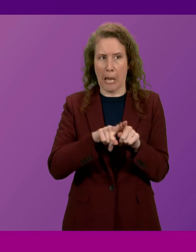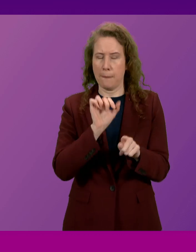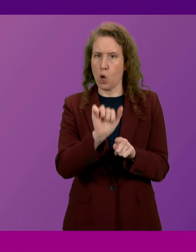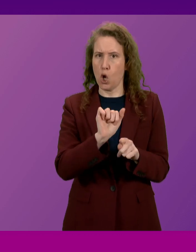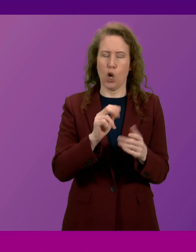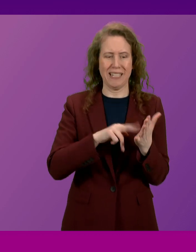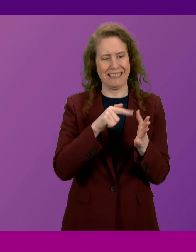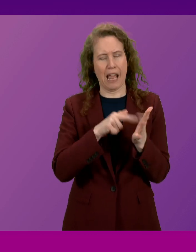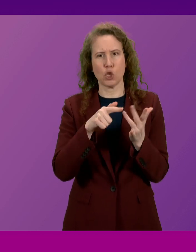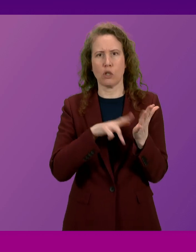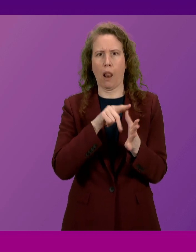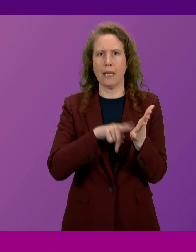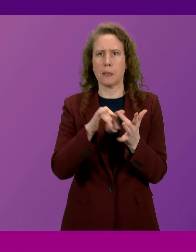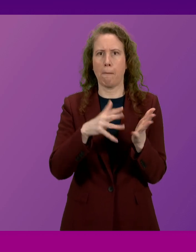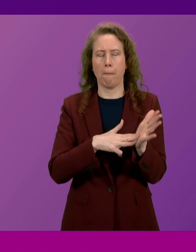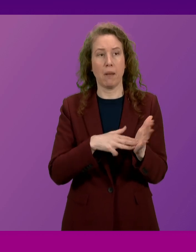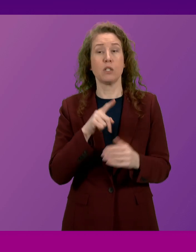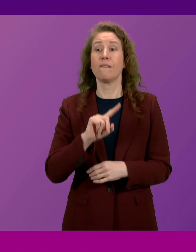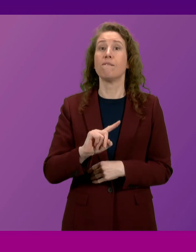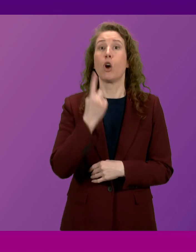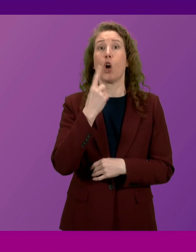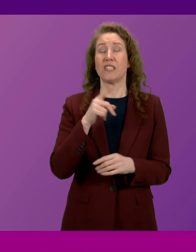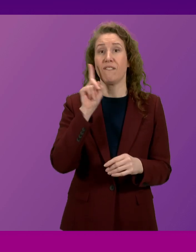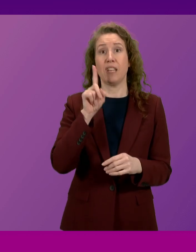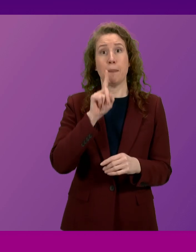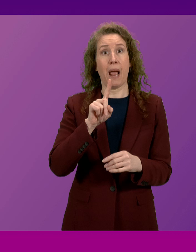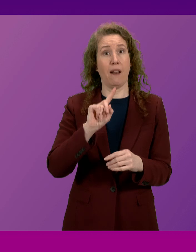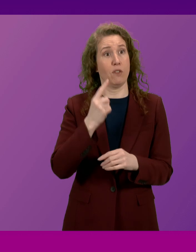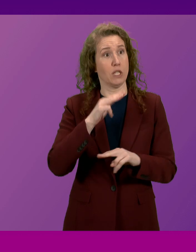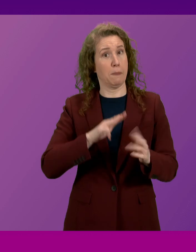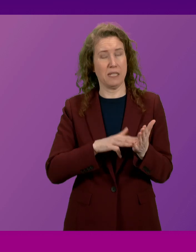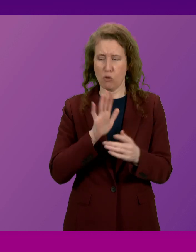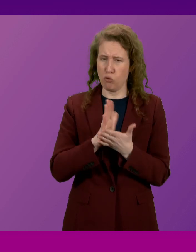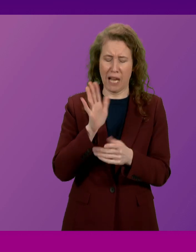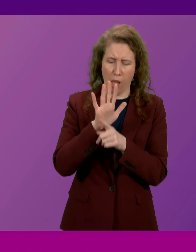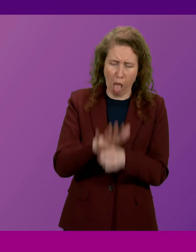The first-ever female First Minister trampled on women’s rights. She could